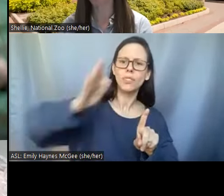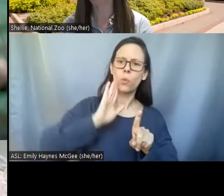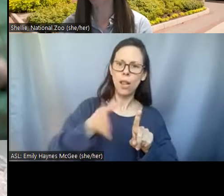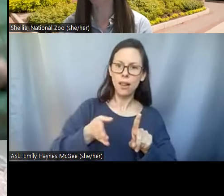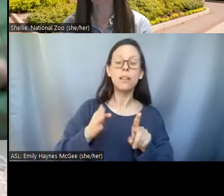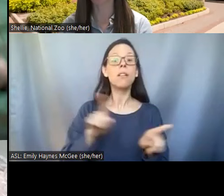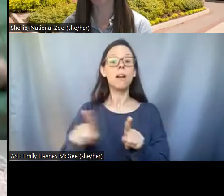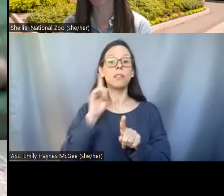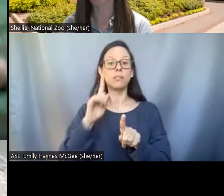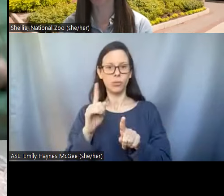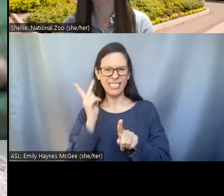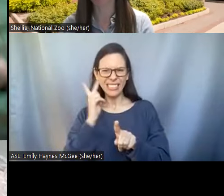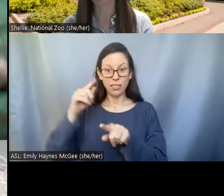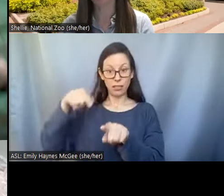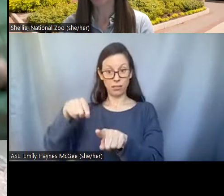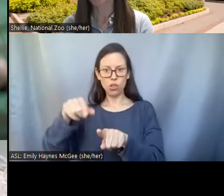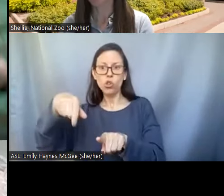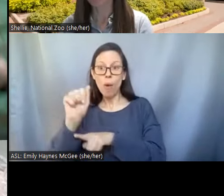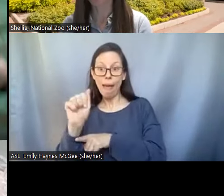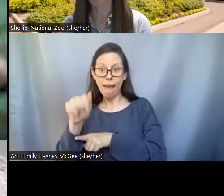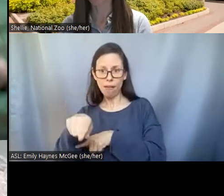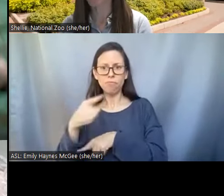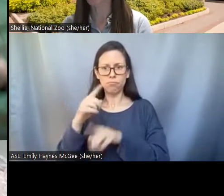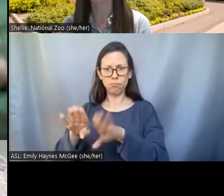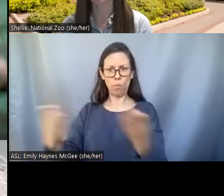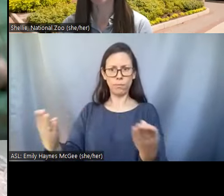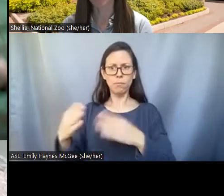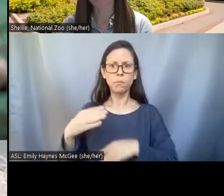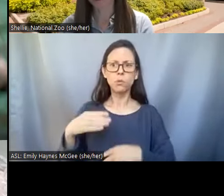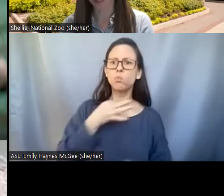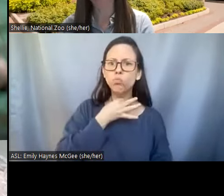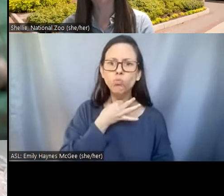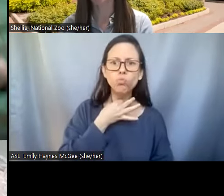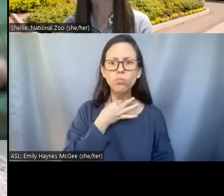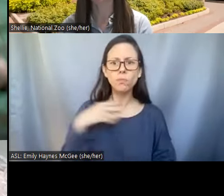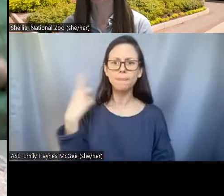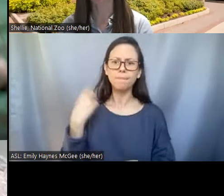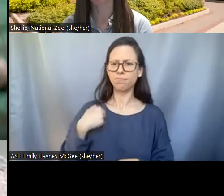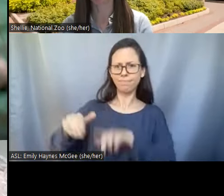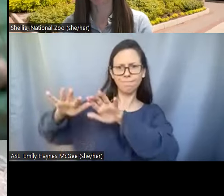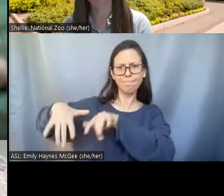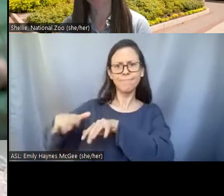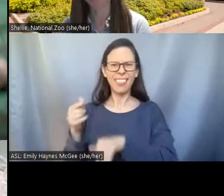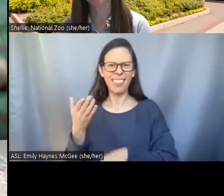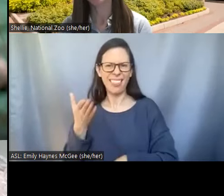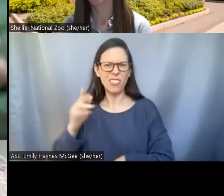see that the Q&A is open, please use that Q&A at any time to ask questions of our guest. Try